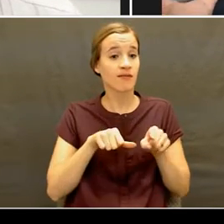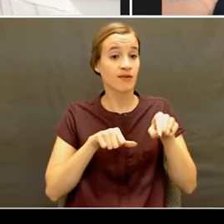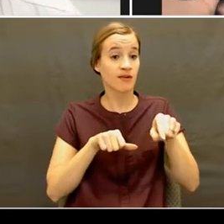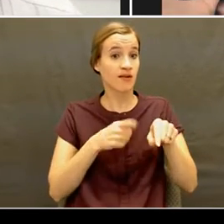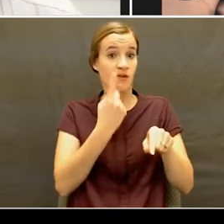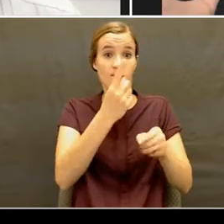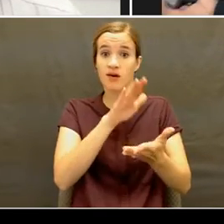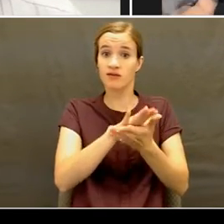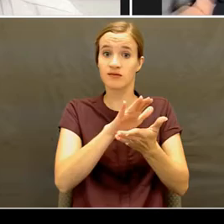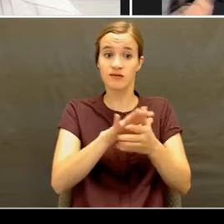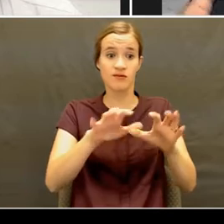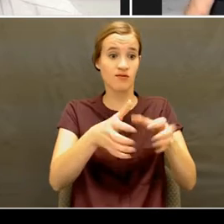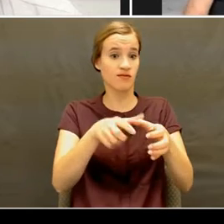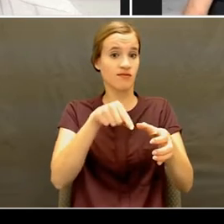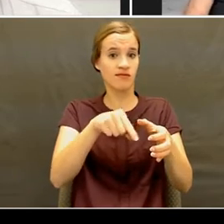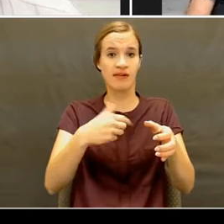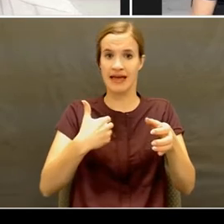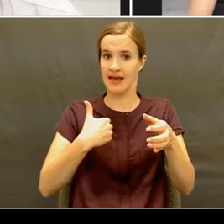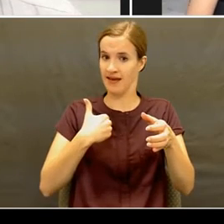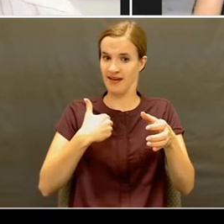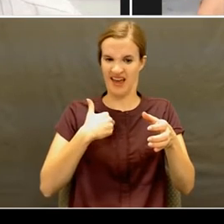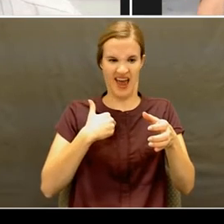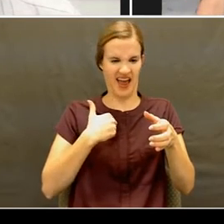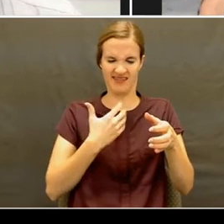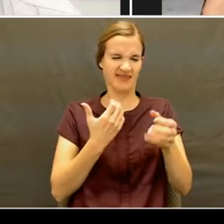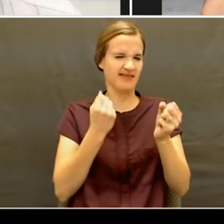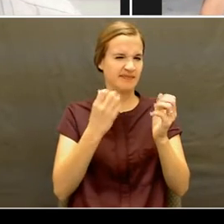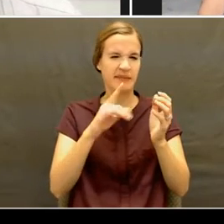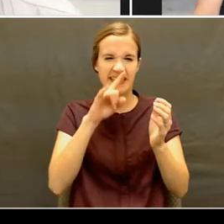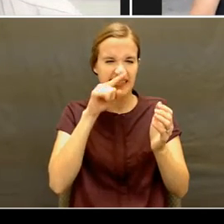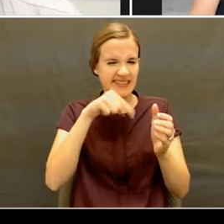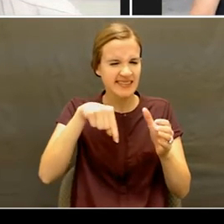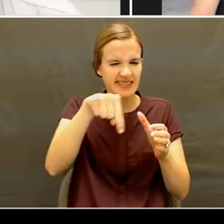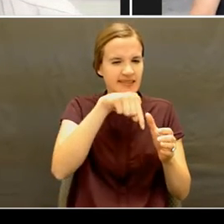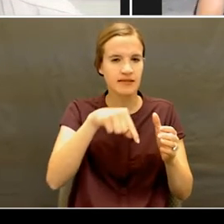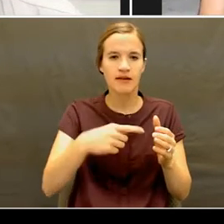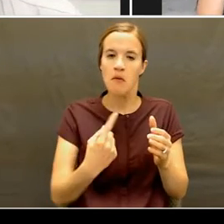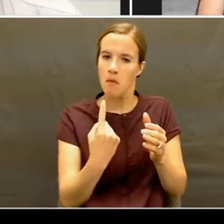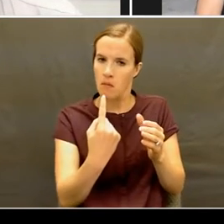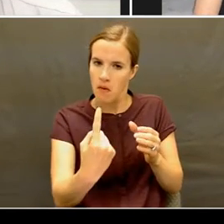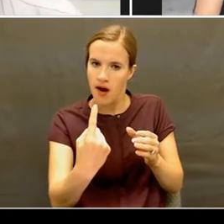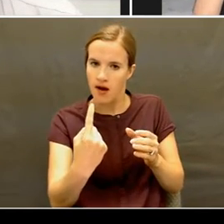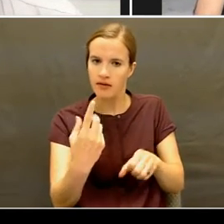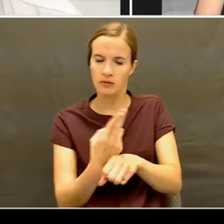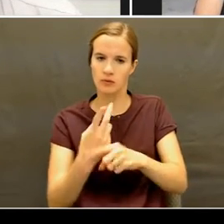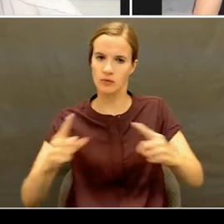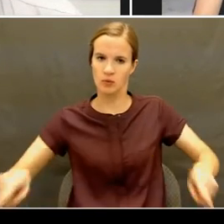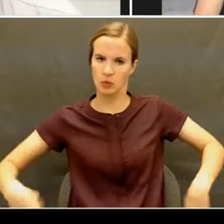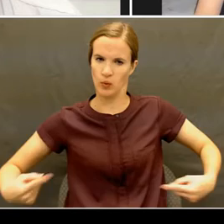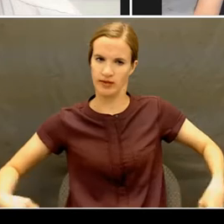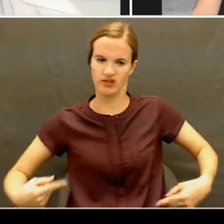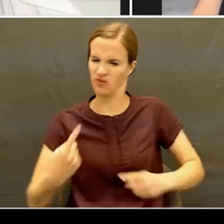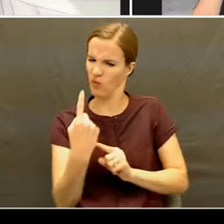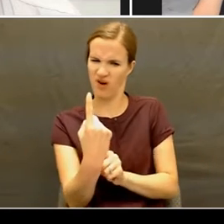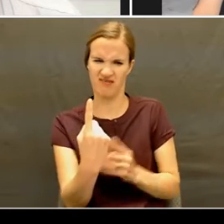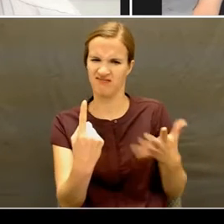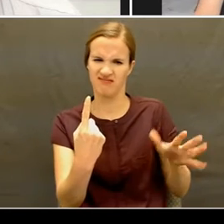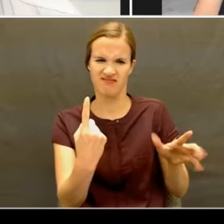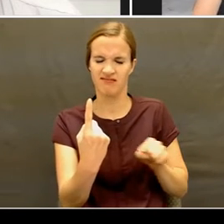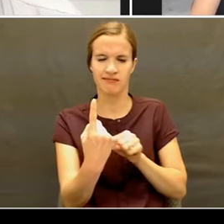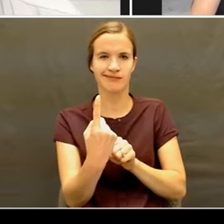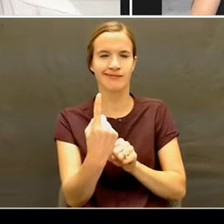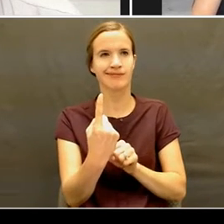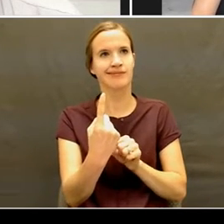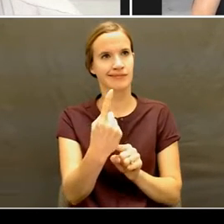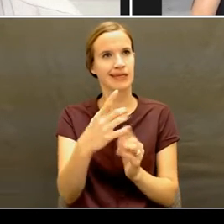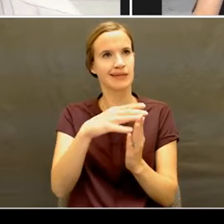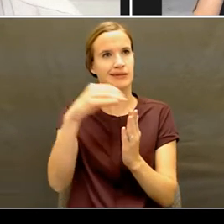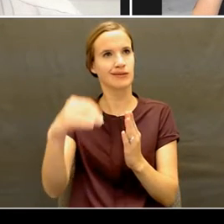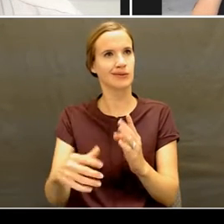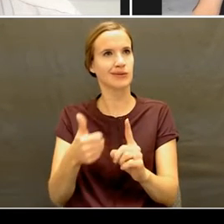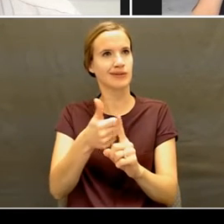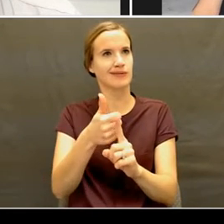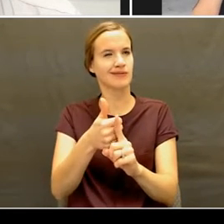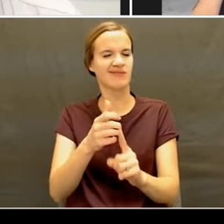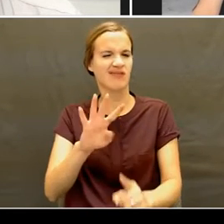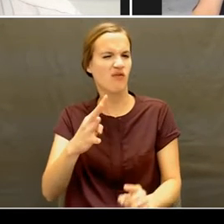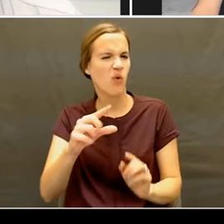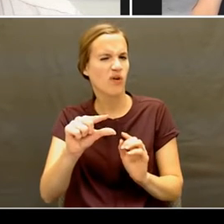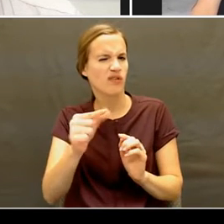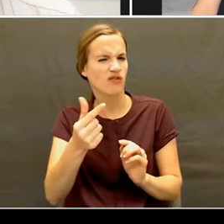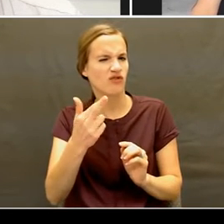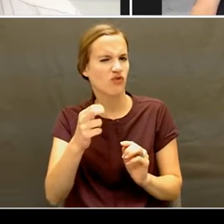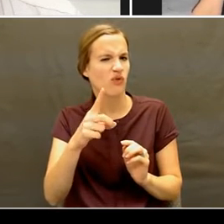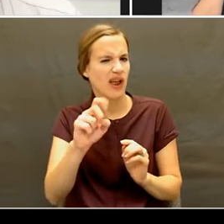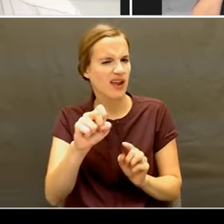wheelchair in the whole school, elementary school. He must have been probably in fourth grade. And so